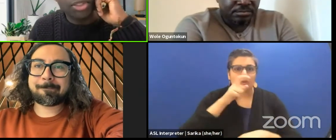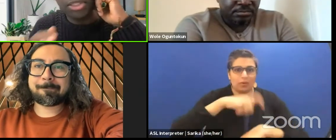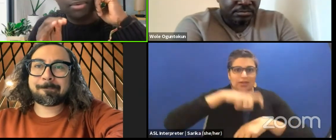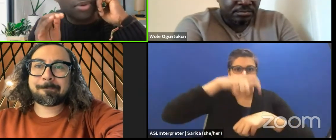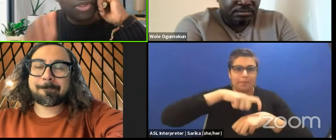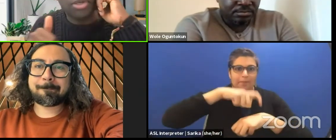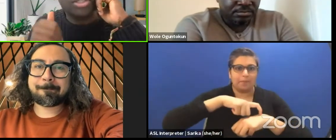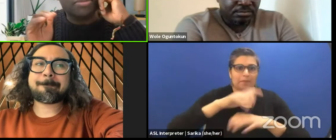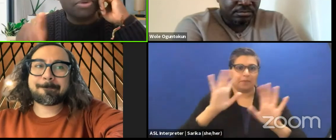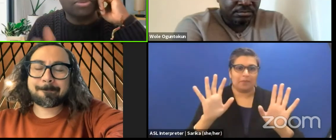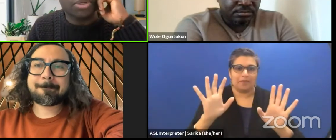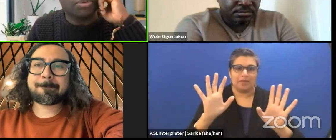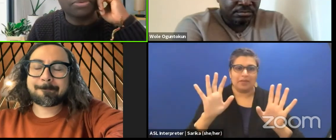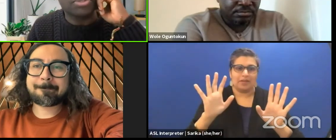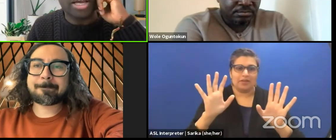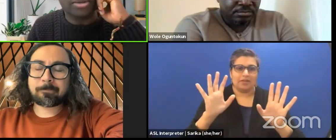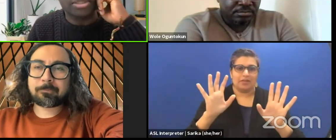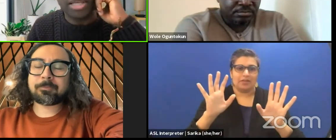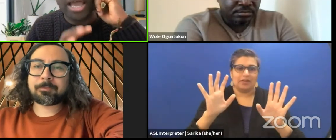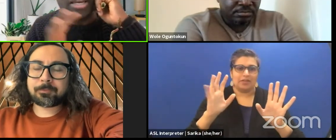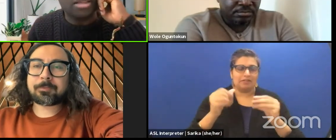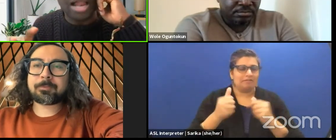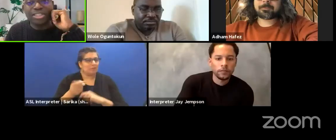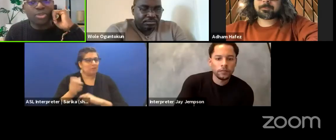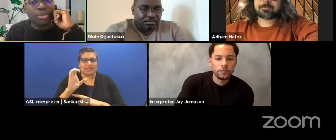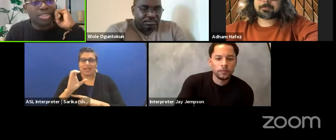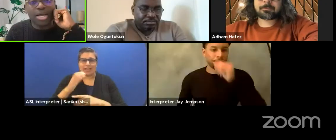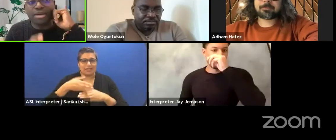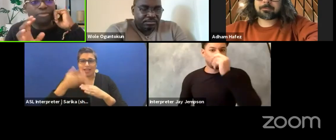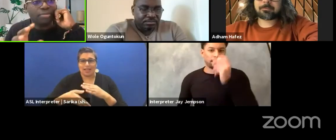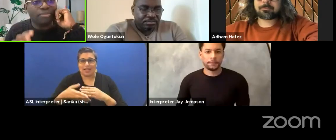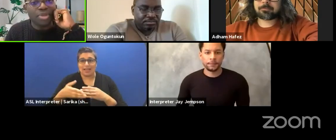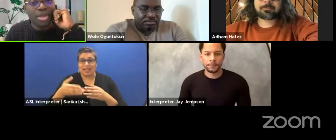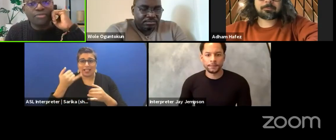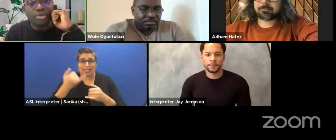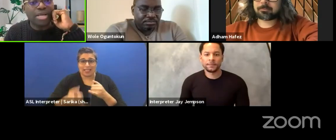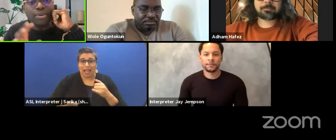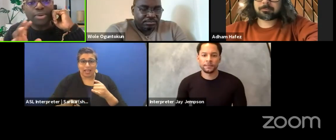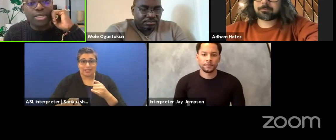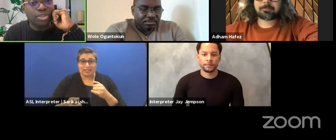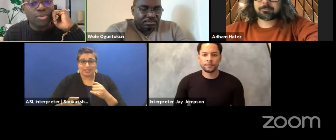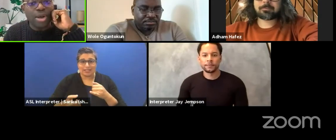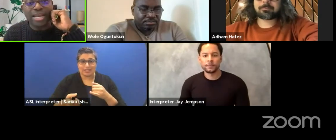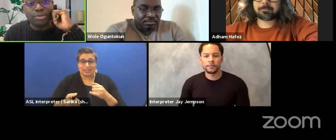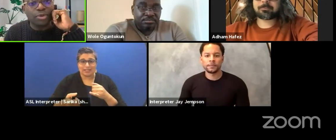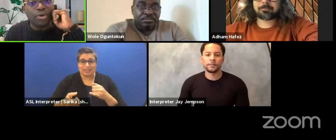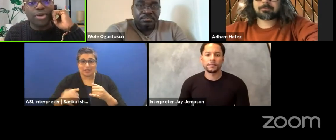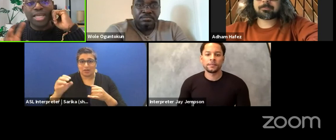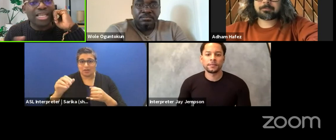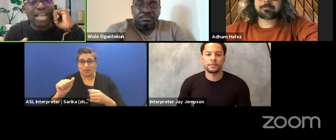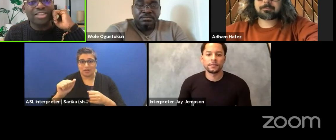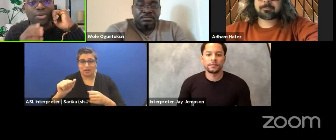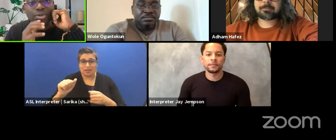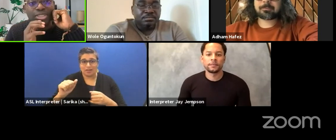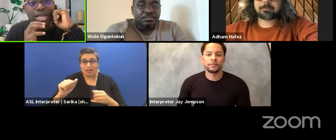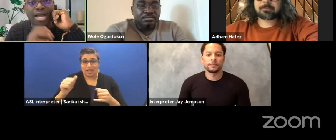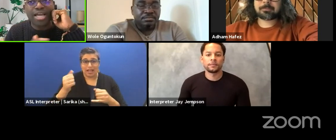Just in a few seconds, any last thoughts from Oga Wole to Lloyd to Adham, any last thoughts